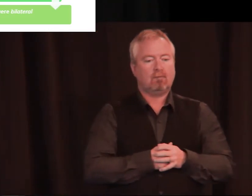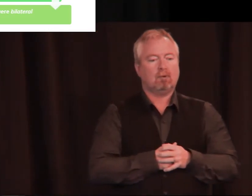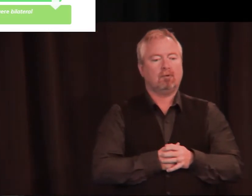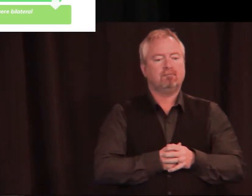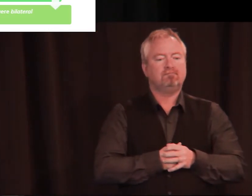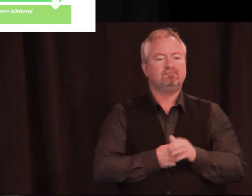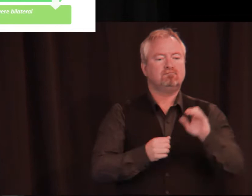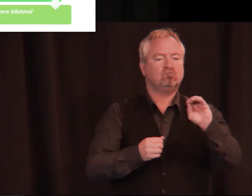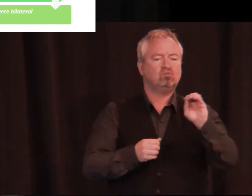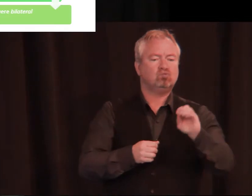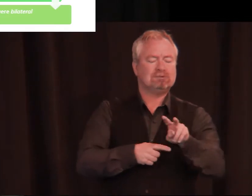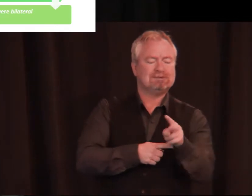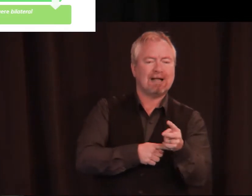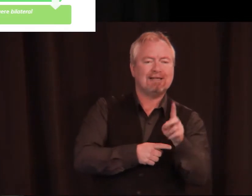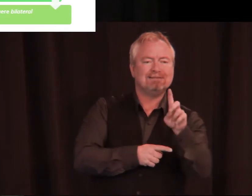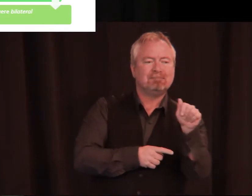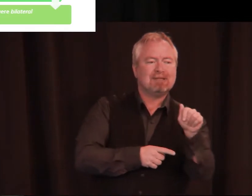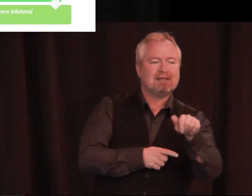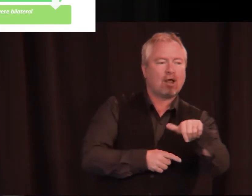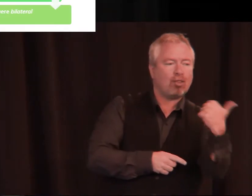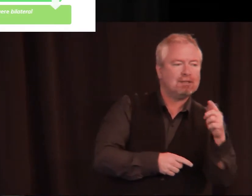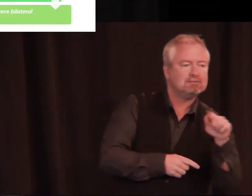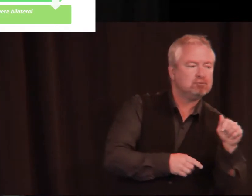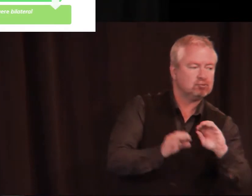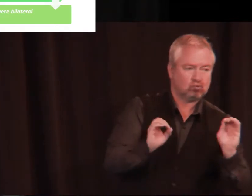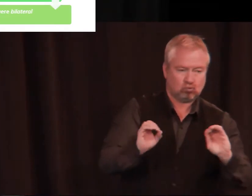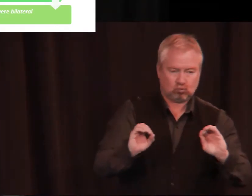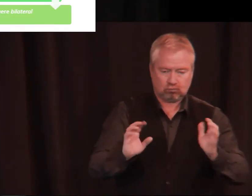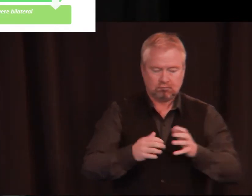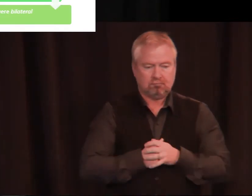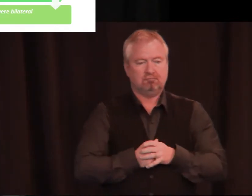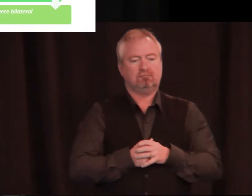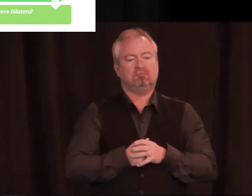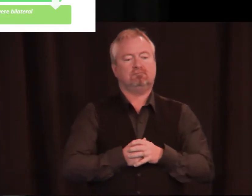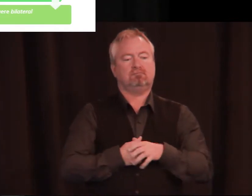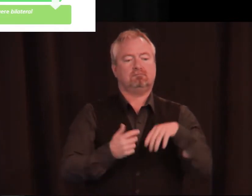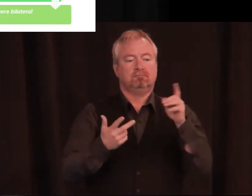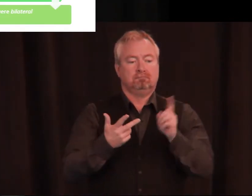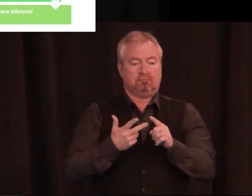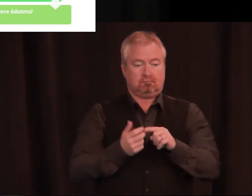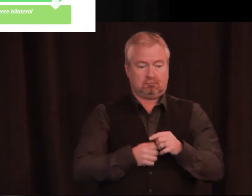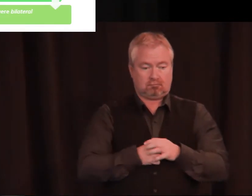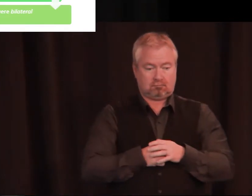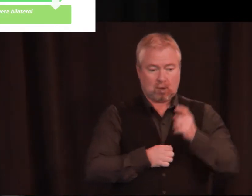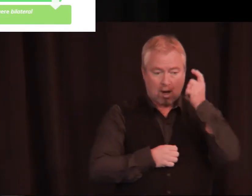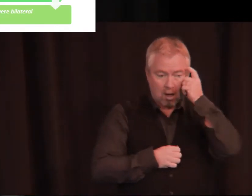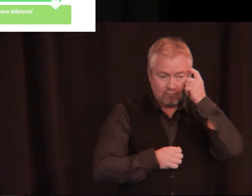So, we excluded children that had cognitive impairments, motor impairments,